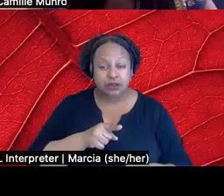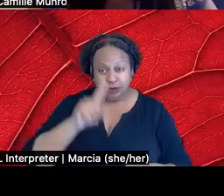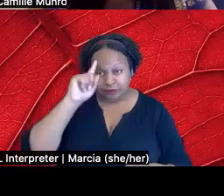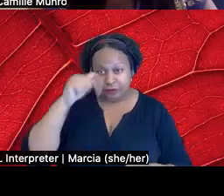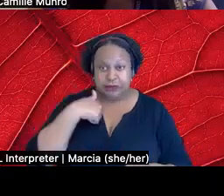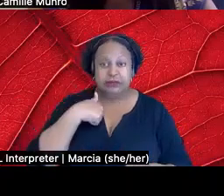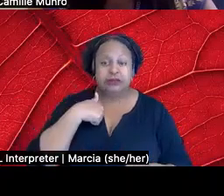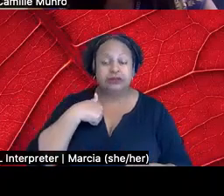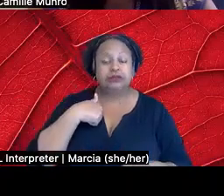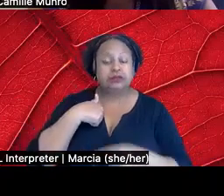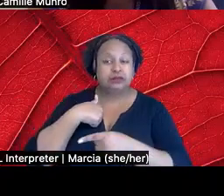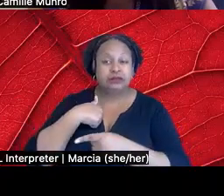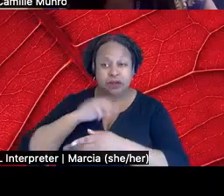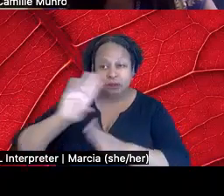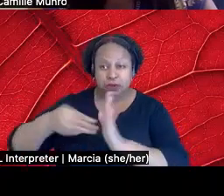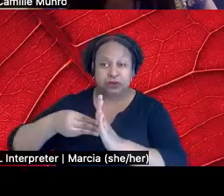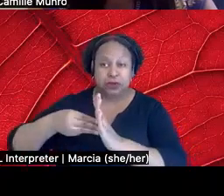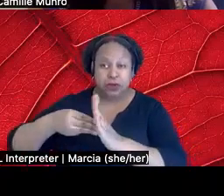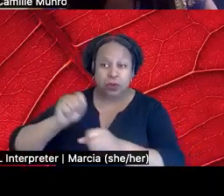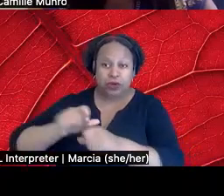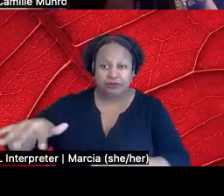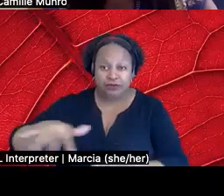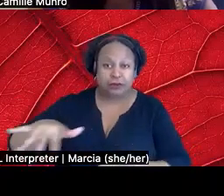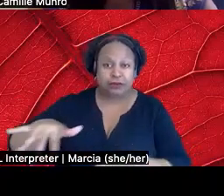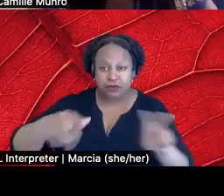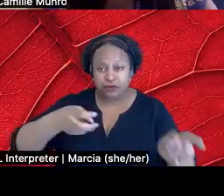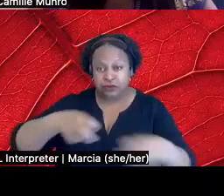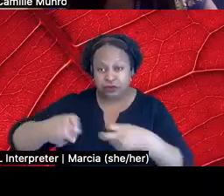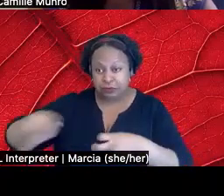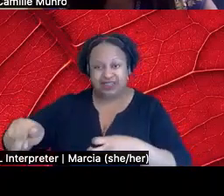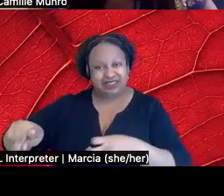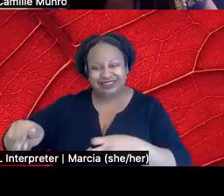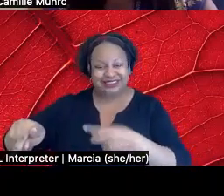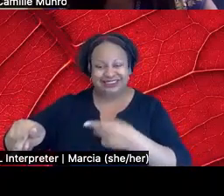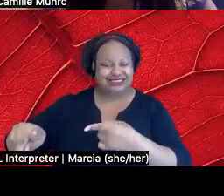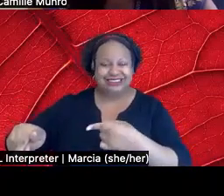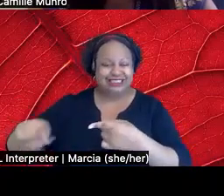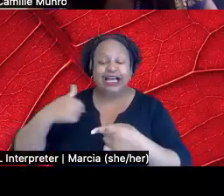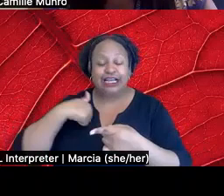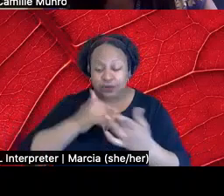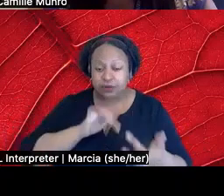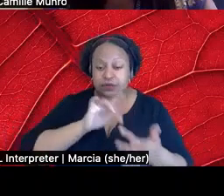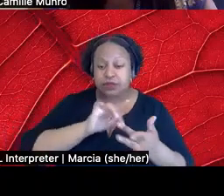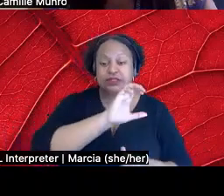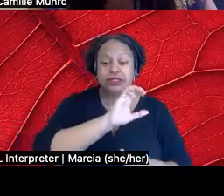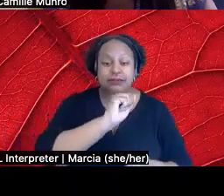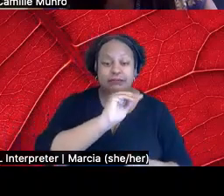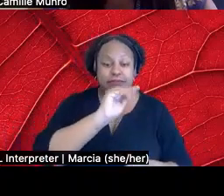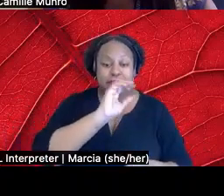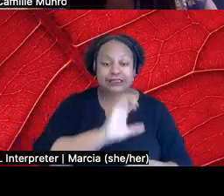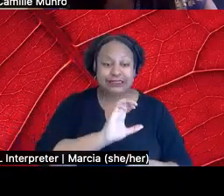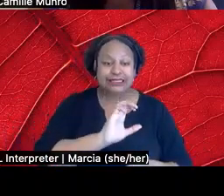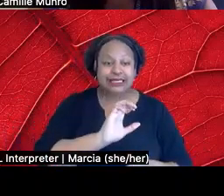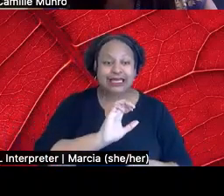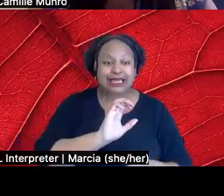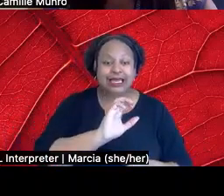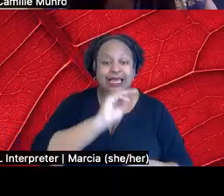my Montreal work environment, I had to approach the C.M.P.A. to really understand my rights, my,